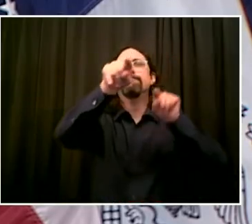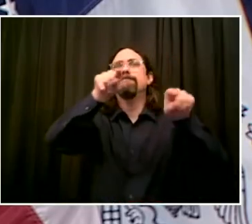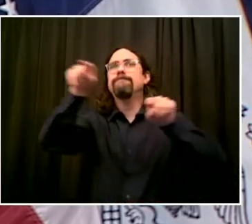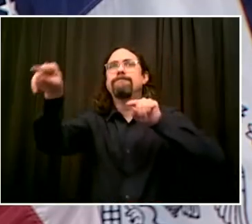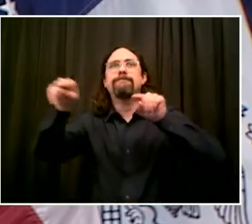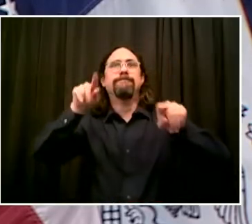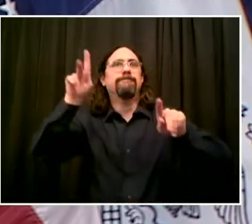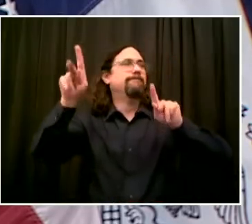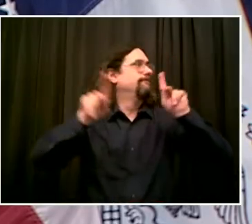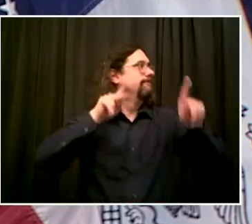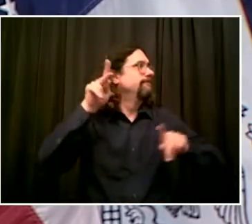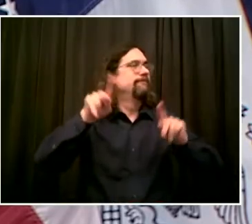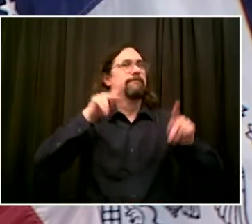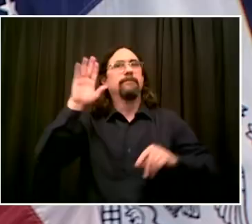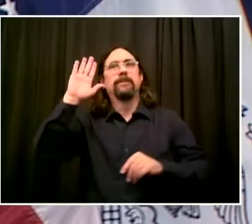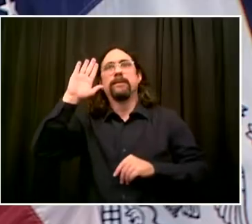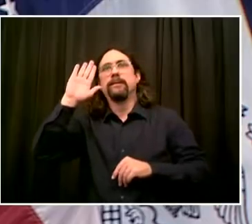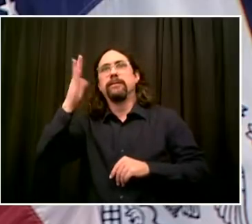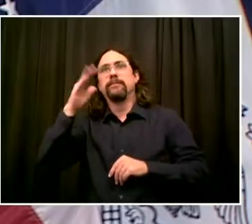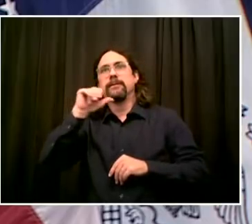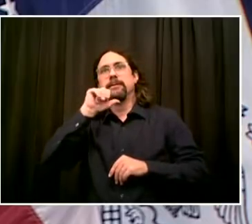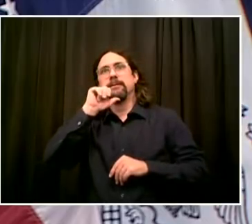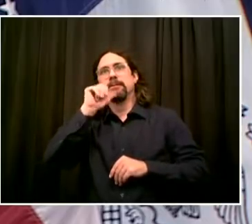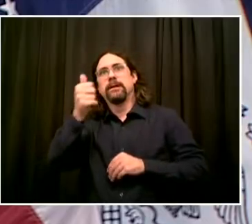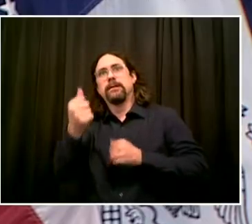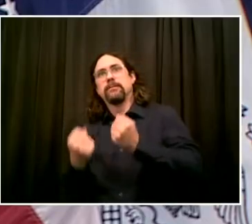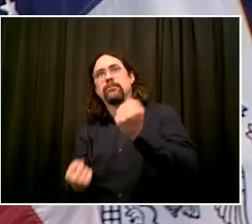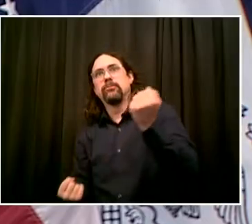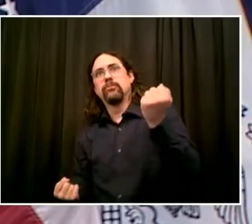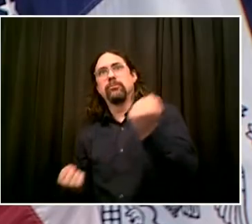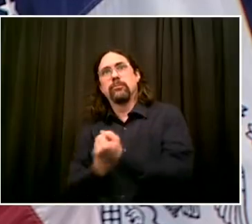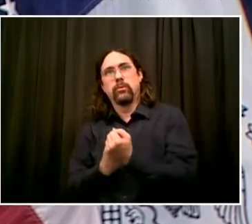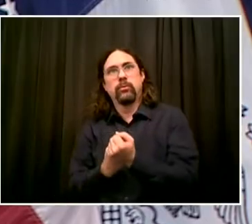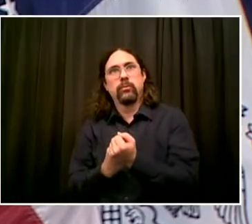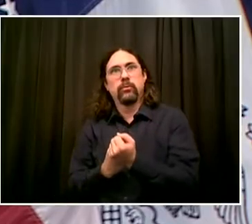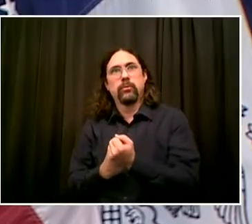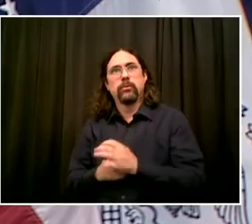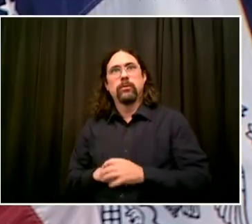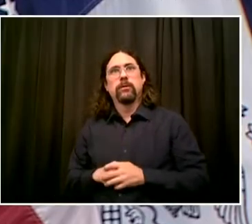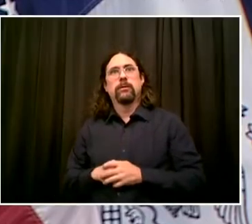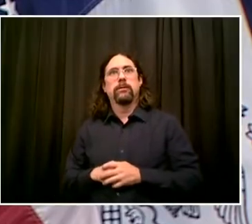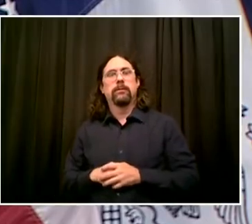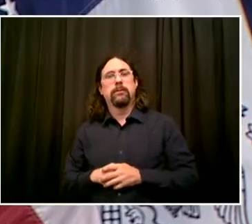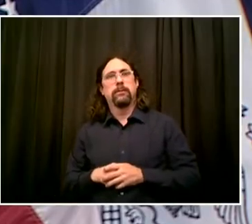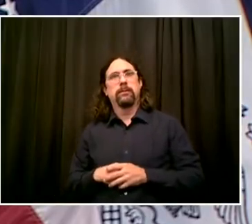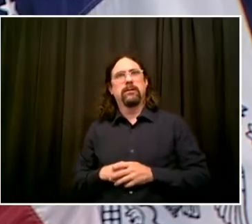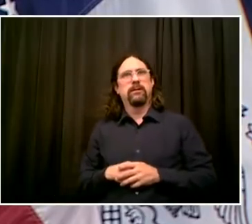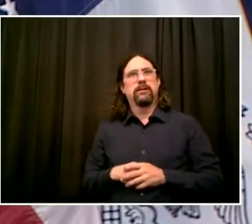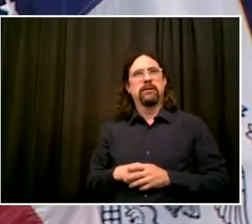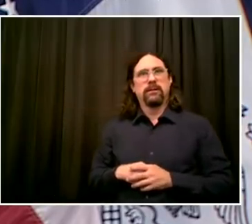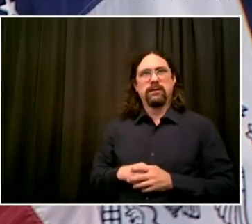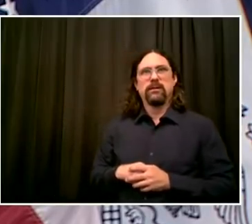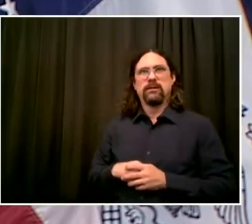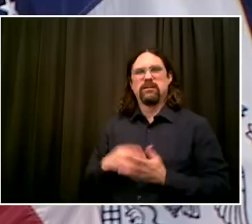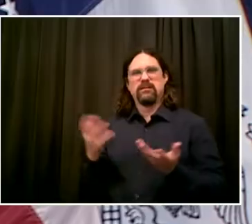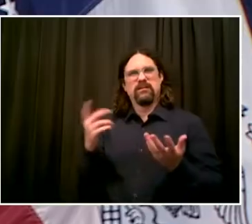BOARWD I TH EFRTFOS BY TE H D.O.T AND OTHER PARTS OF THE GOVERNMENT TO MAKE YORK CITY SAFE AND WELCOMING FOR BIKE RIDING. RFO DSAHBAROD